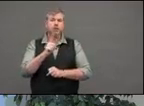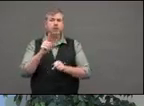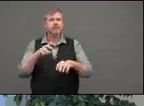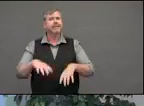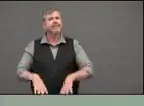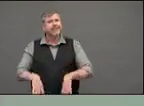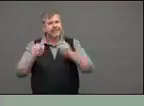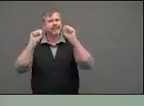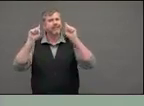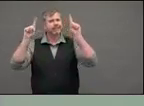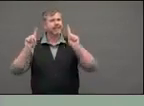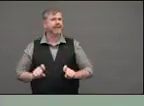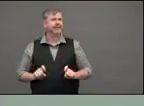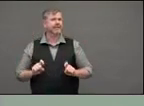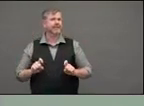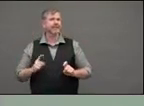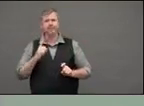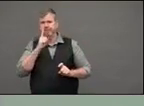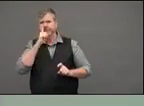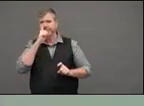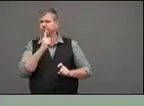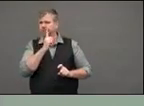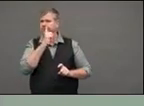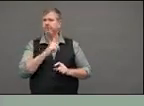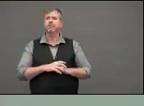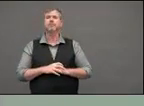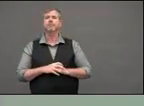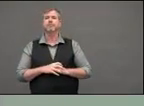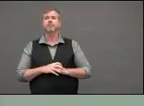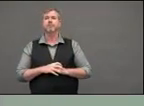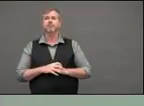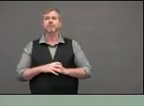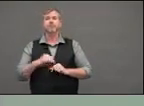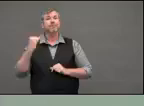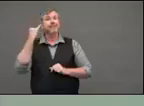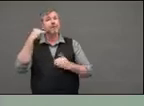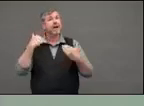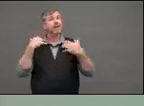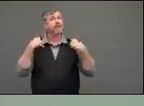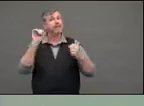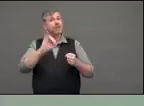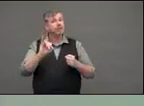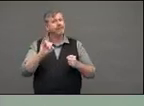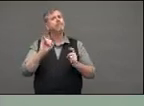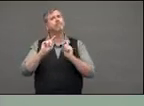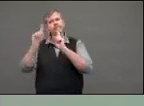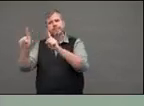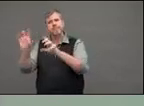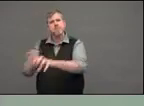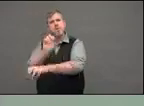make an appointment with your doctor if you don't there are available free sites for you you can always